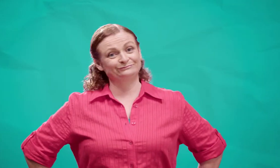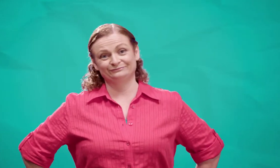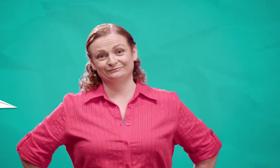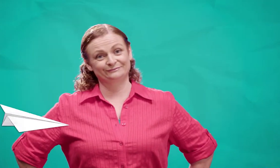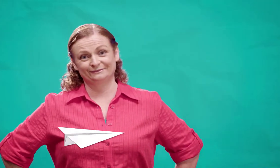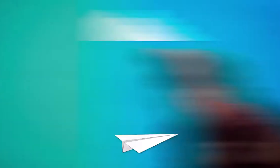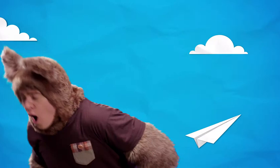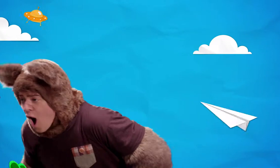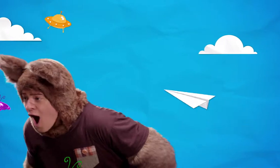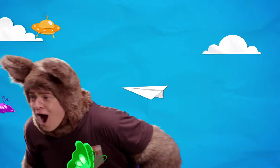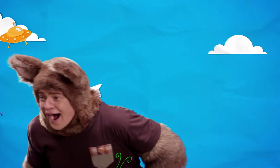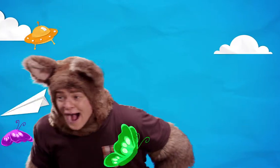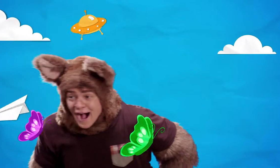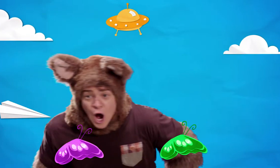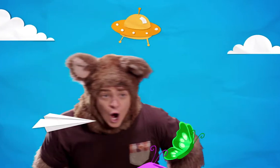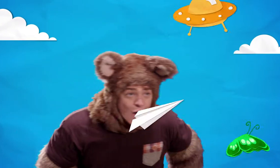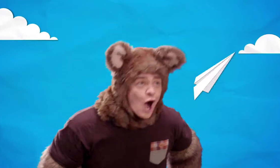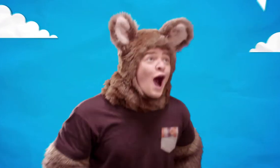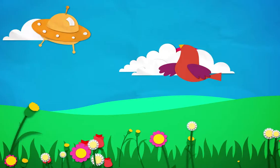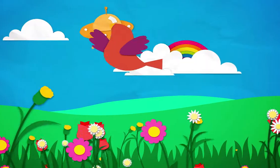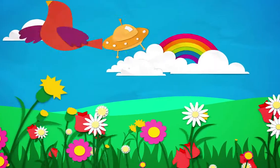Hmm! Wow!